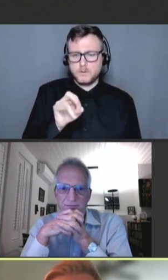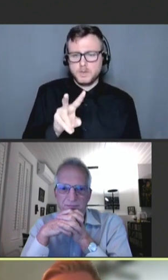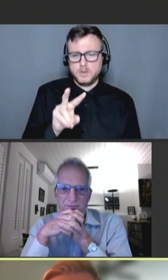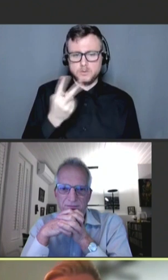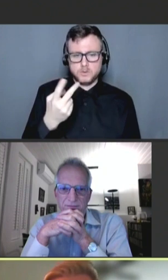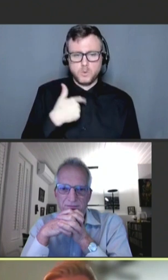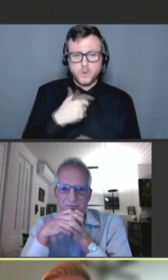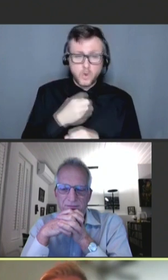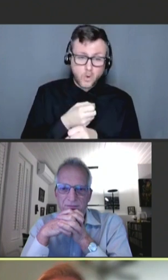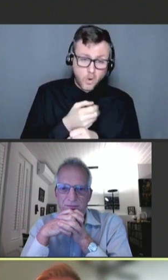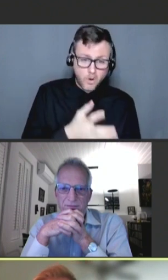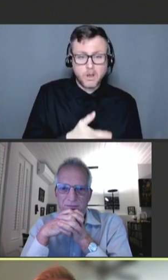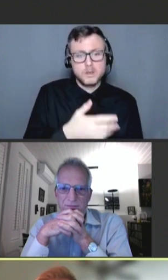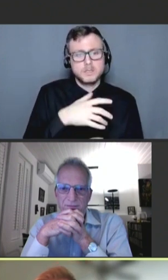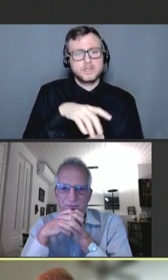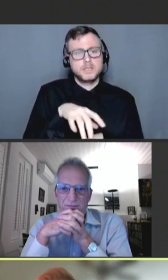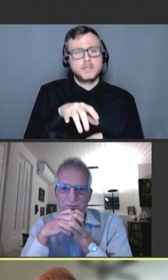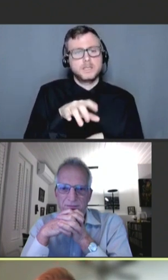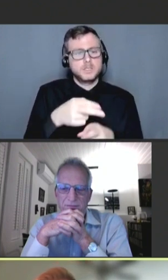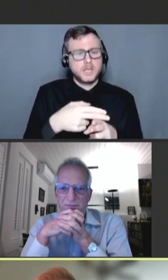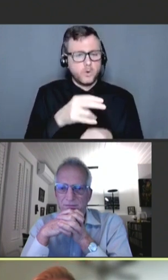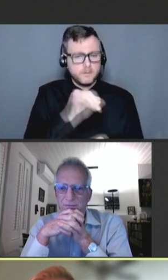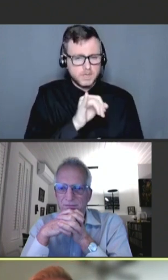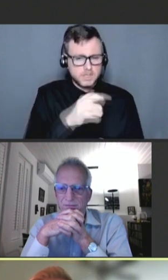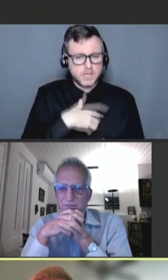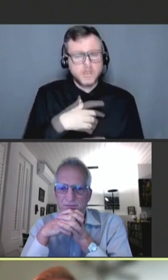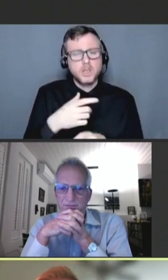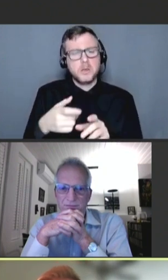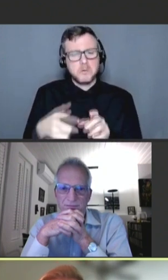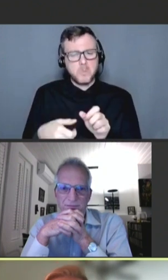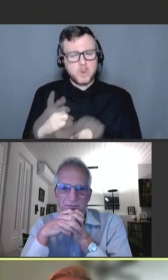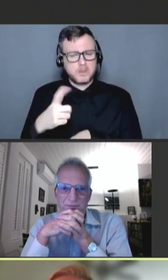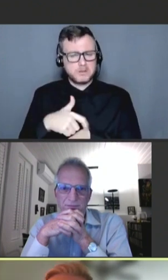infections. Most were formed in the earlier phase of the pandemic, during the early vaccination